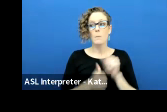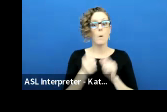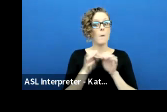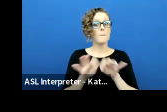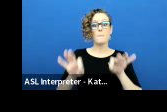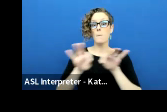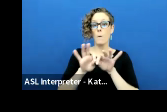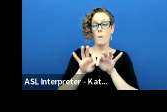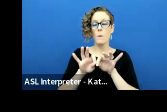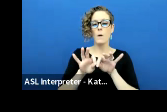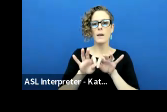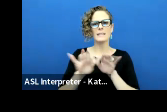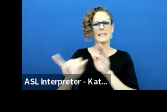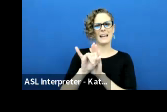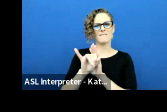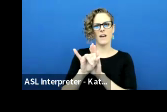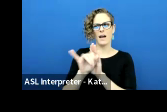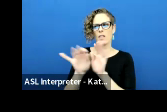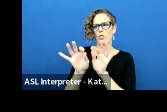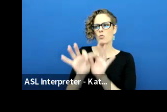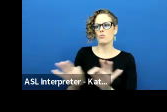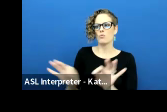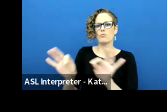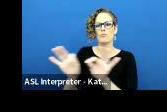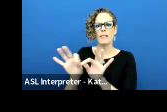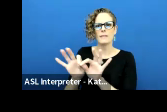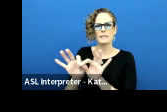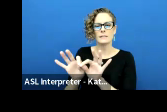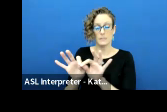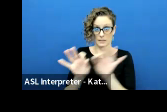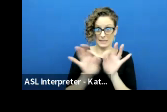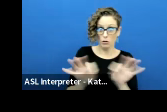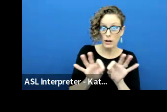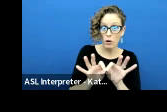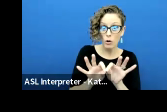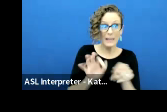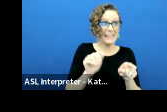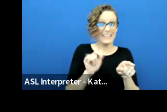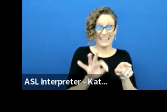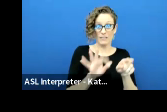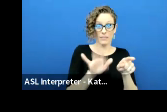importance of any component in the system so is it critical if this stops working I can't see I